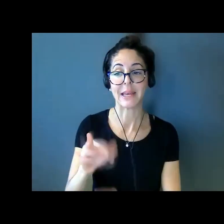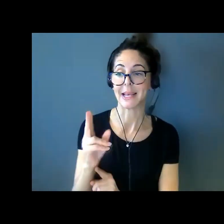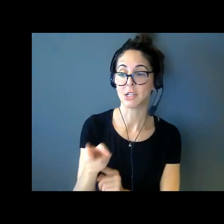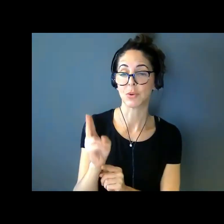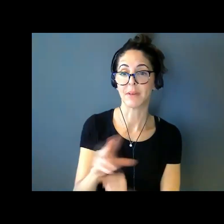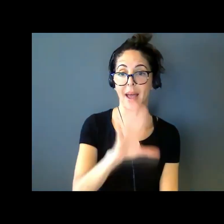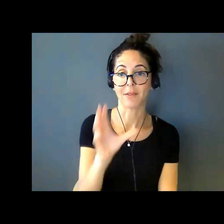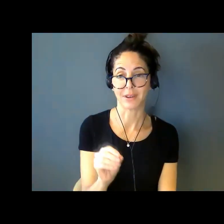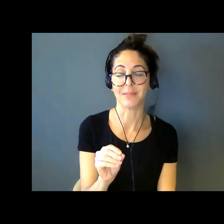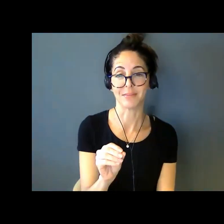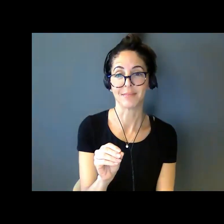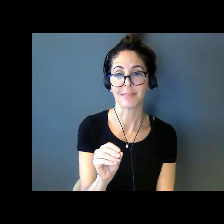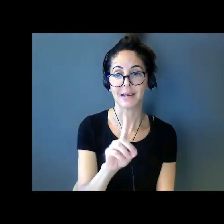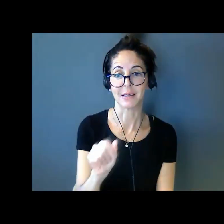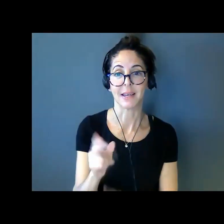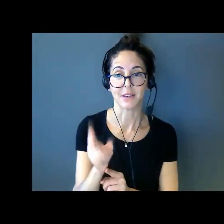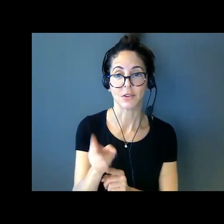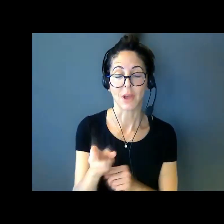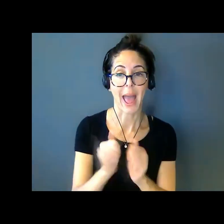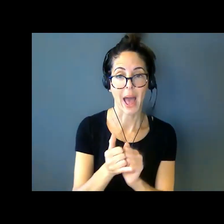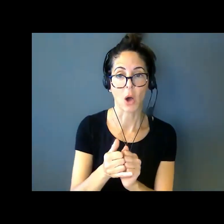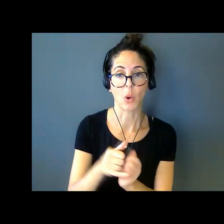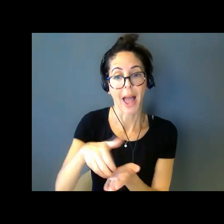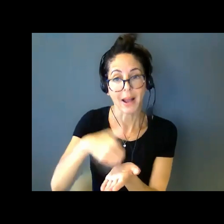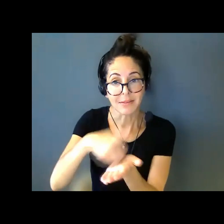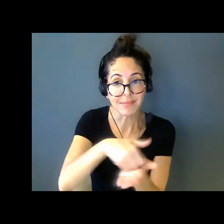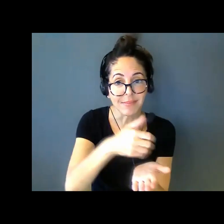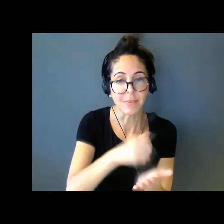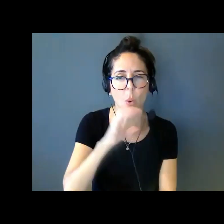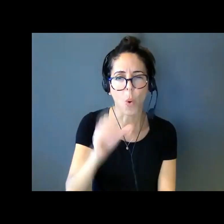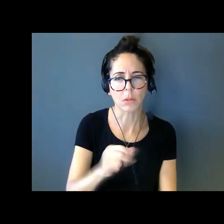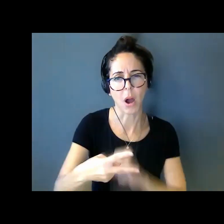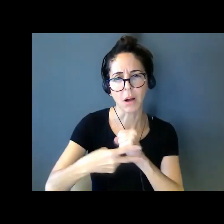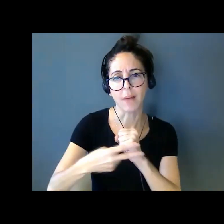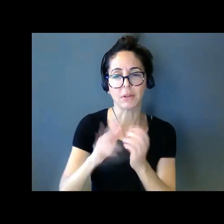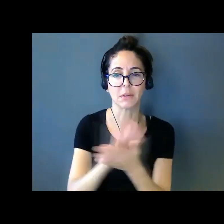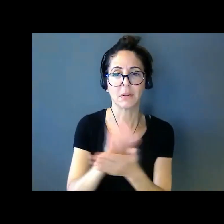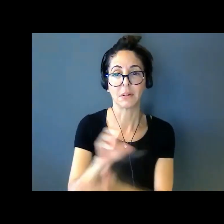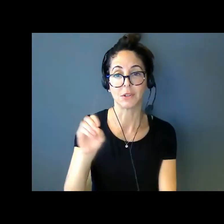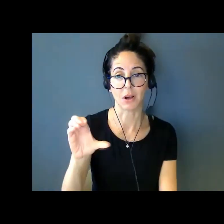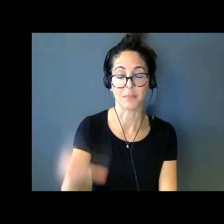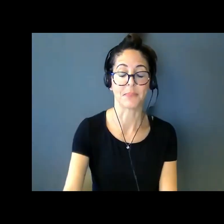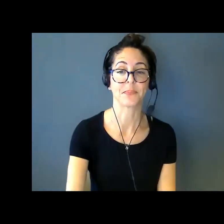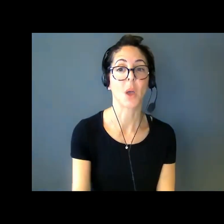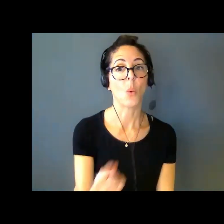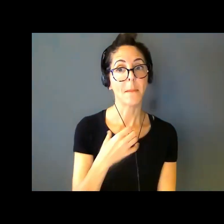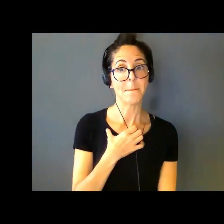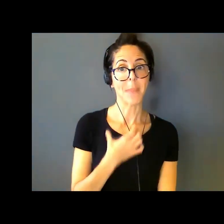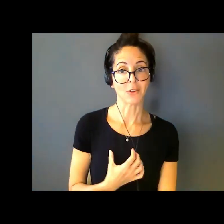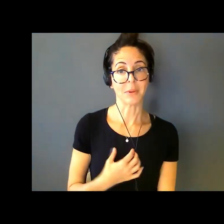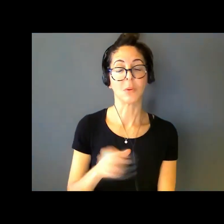excavation of archival documents. One of my passions working with the archive was to better